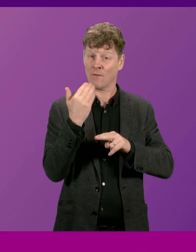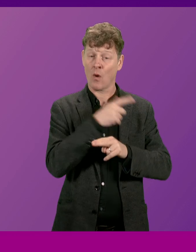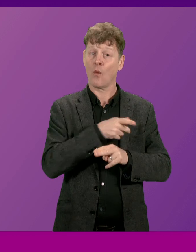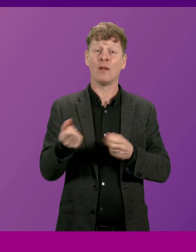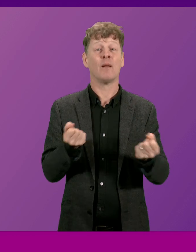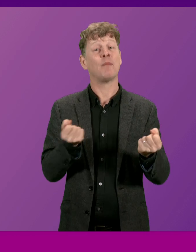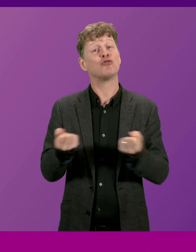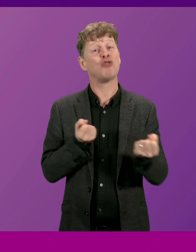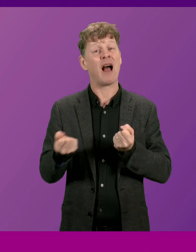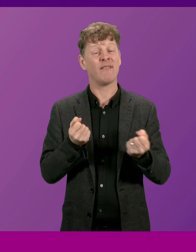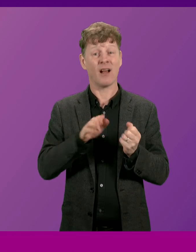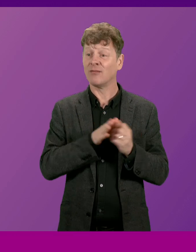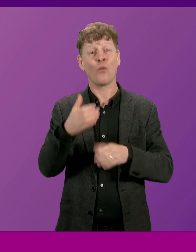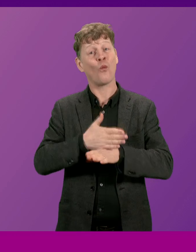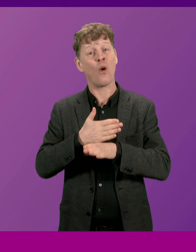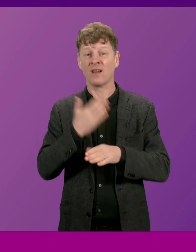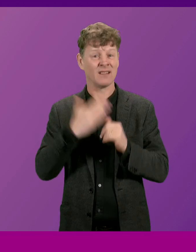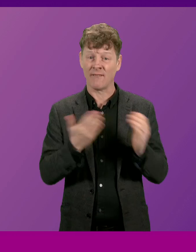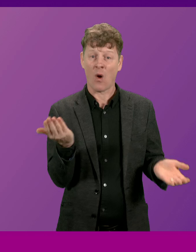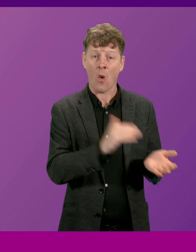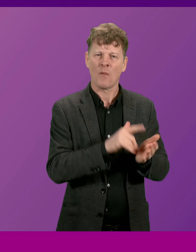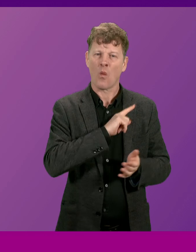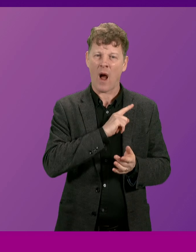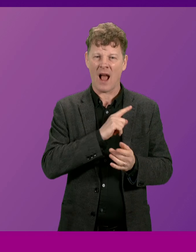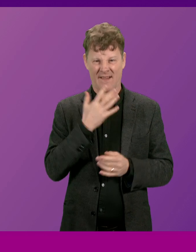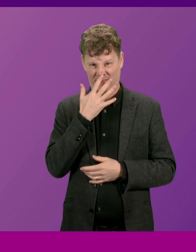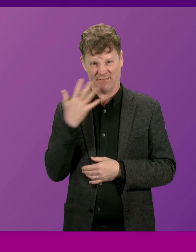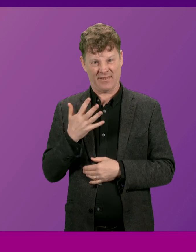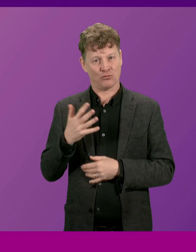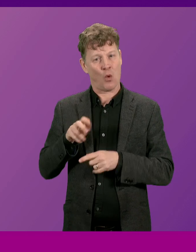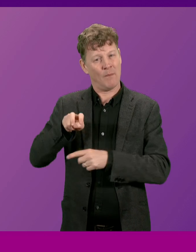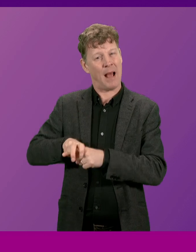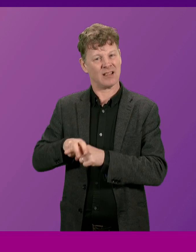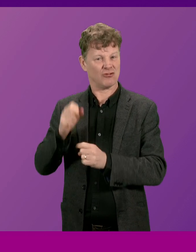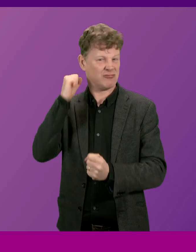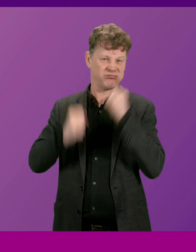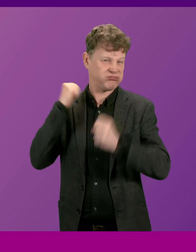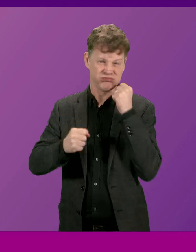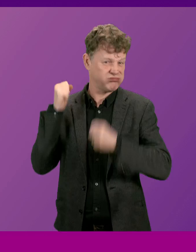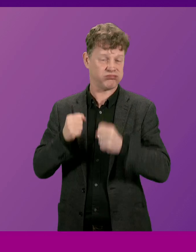home. He was subjected to a frenzied attack by a 15-year-old passenger and died later in hospital.